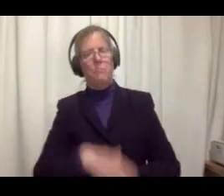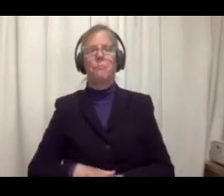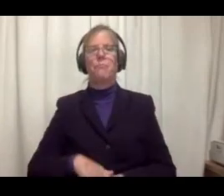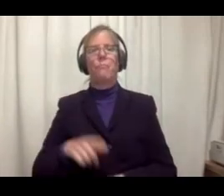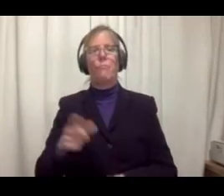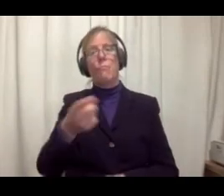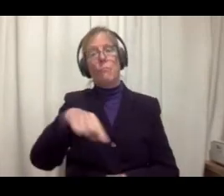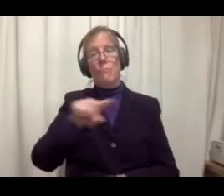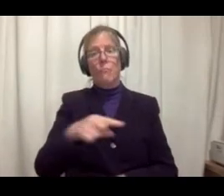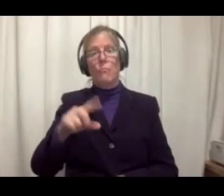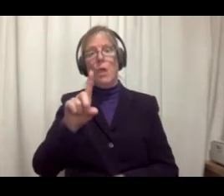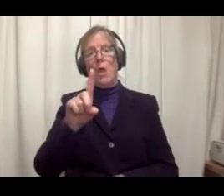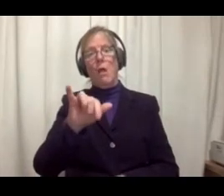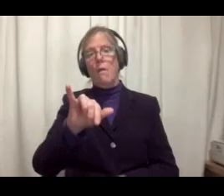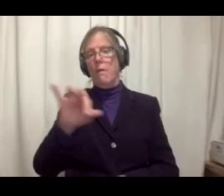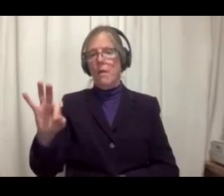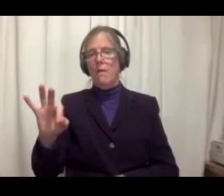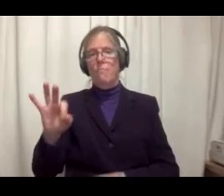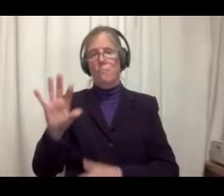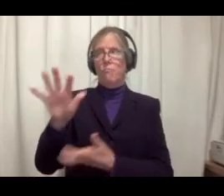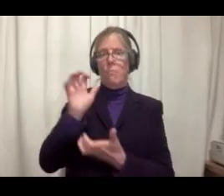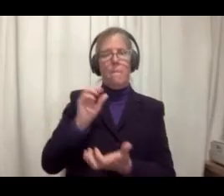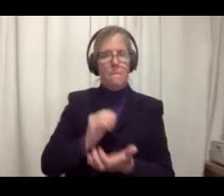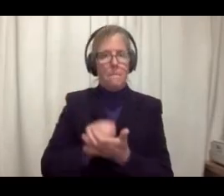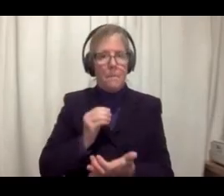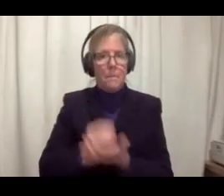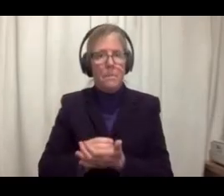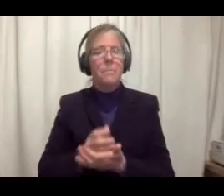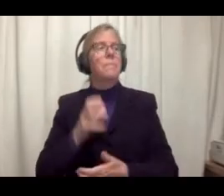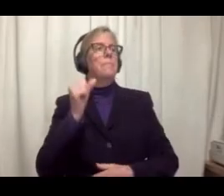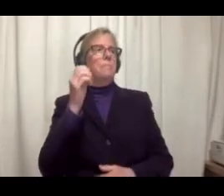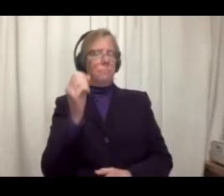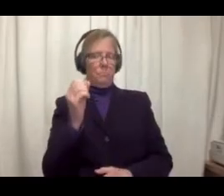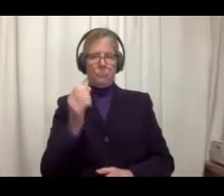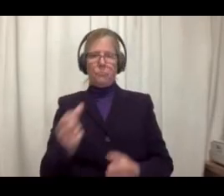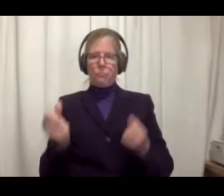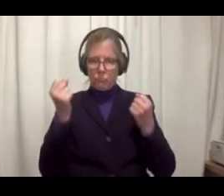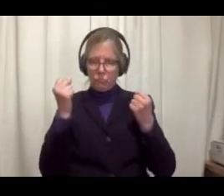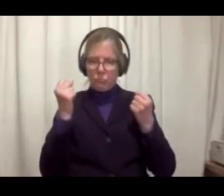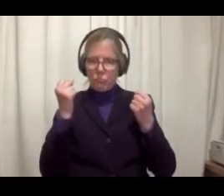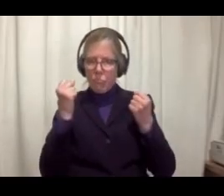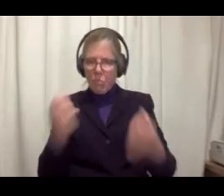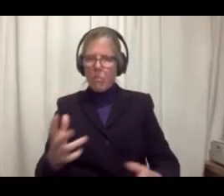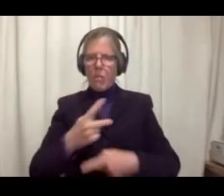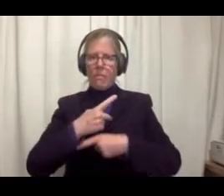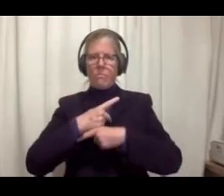products like tools, documents, and websites. But if no one sees these products, or if they aren’t